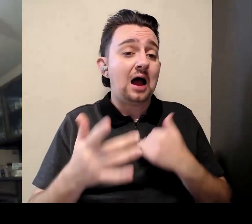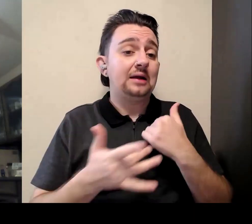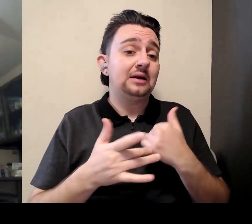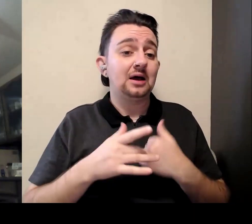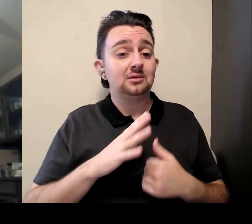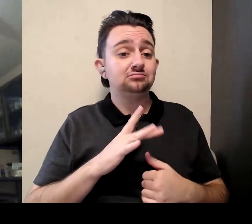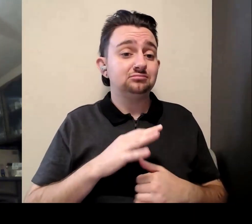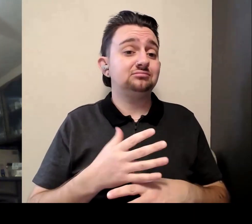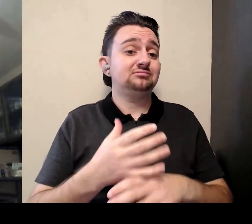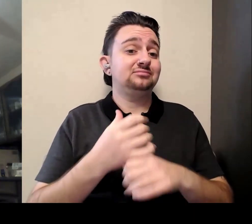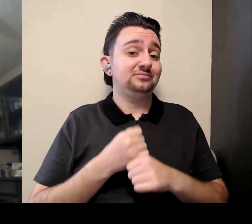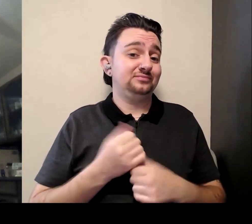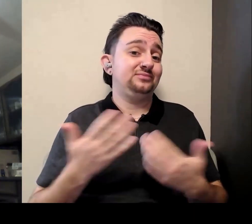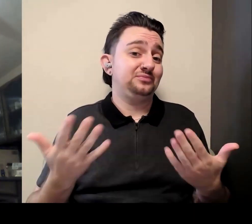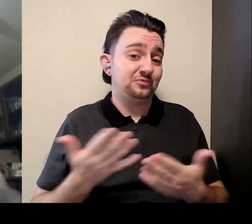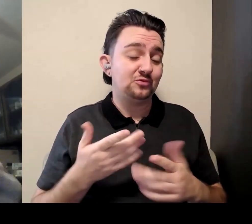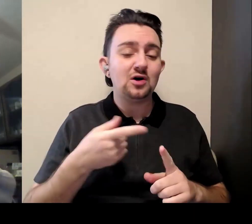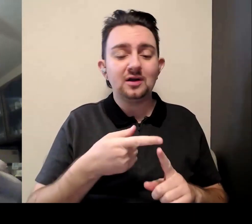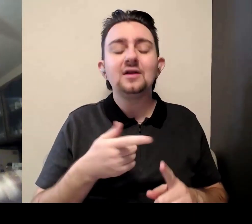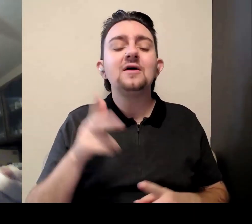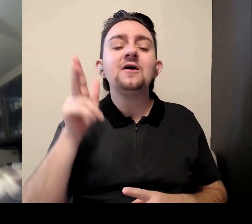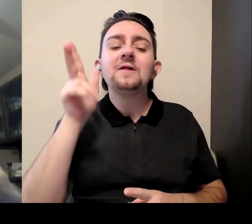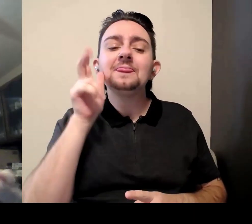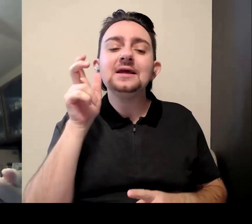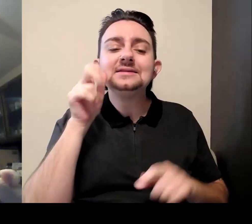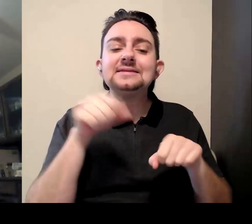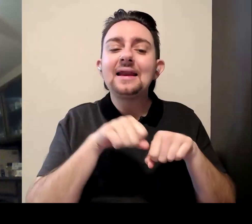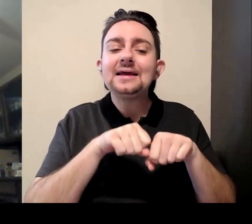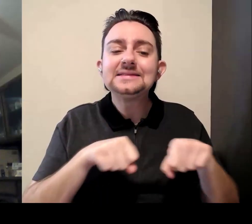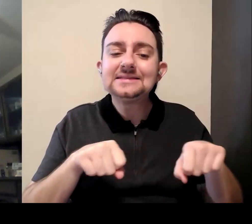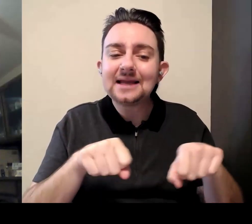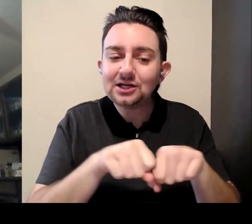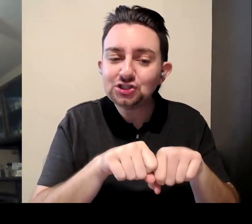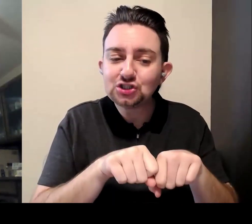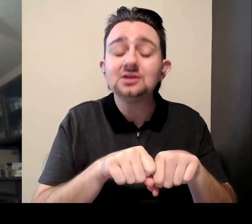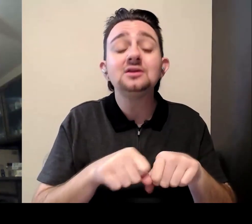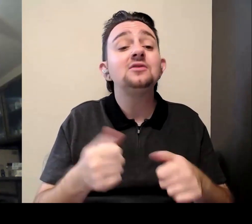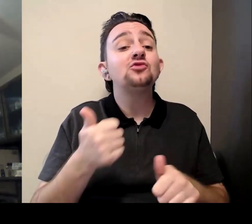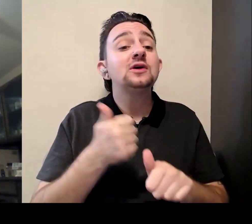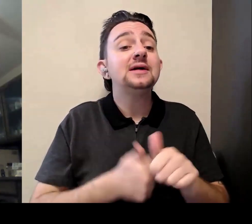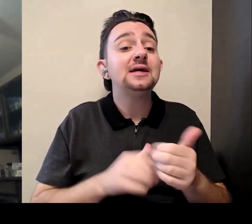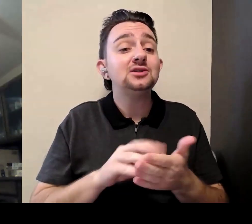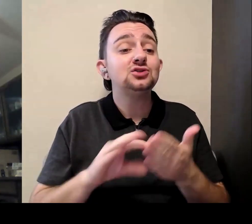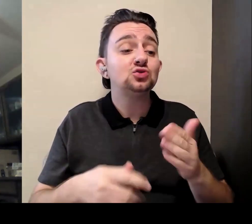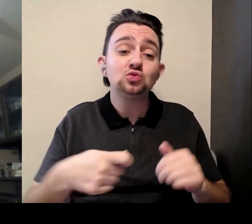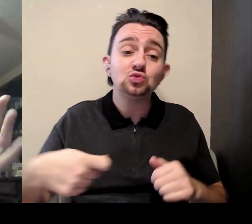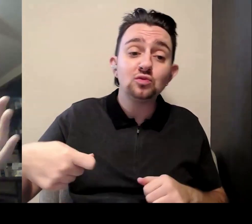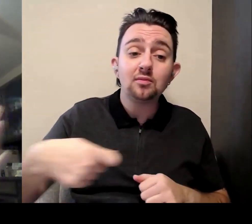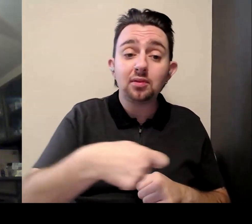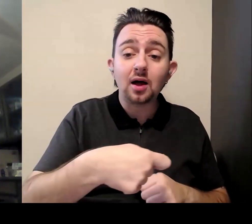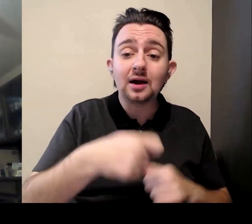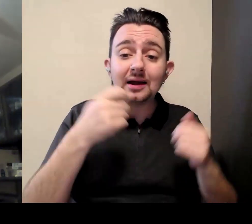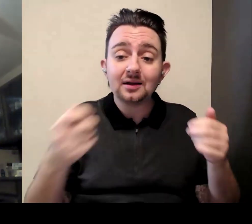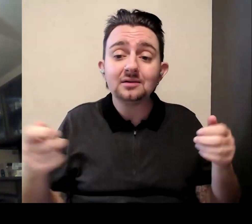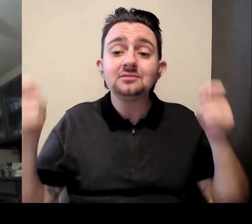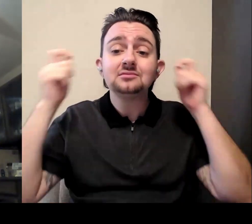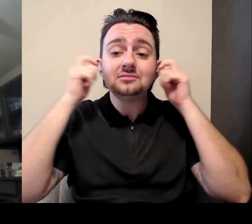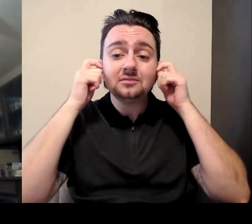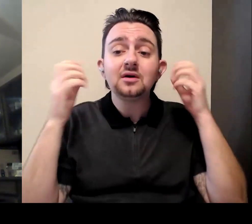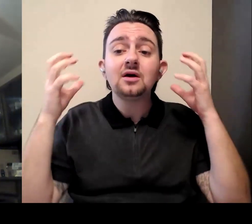a listening station where each student could plug in their own headphones. Now, we couldn't vary the speed.